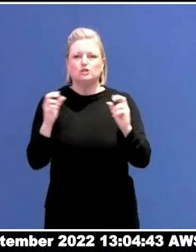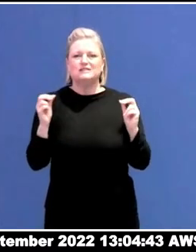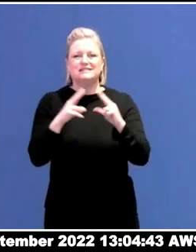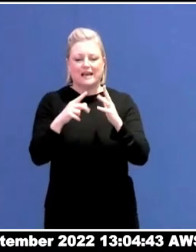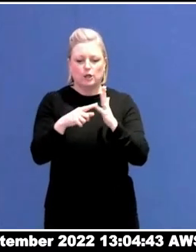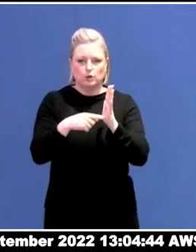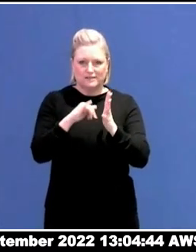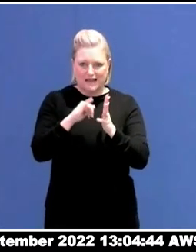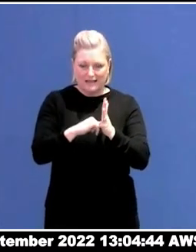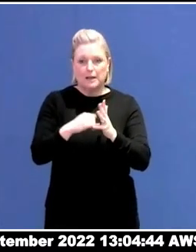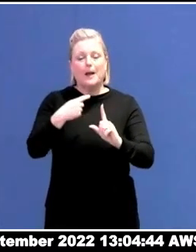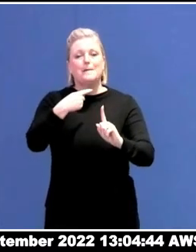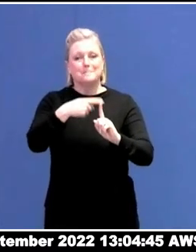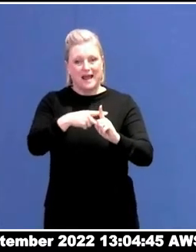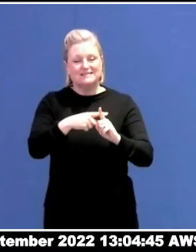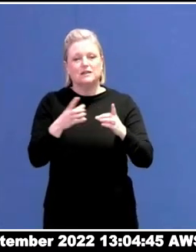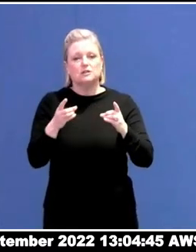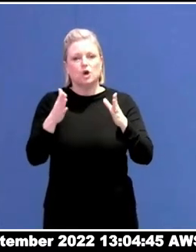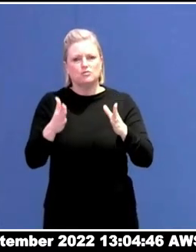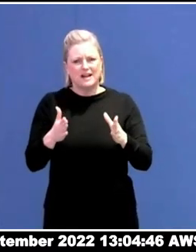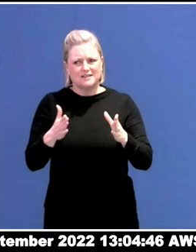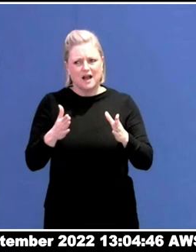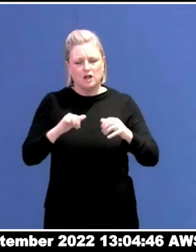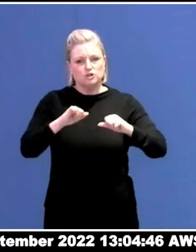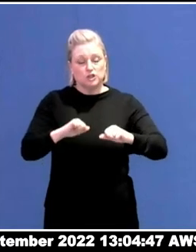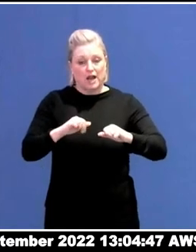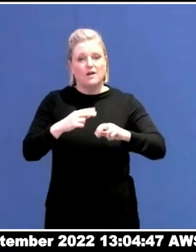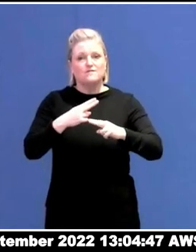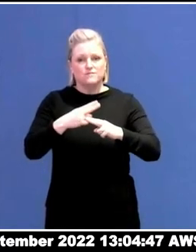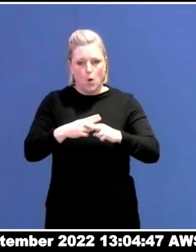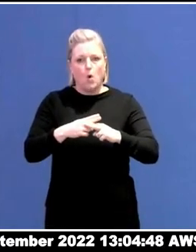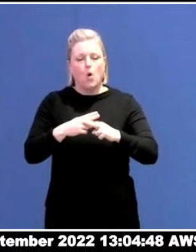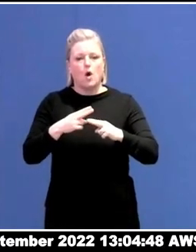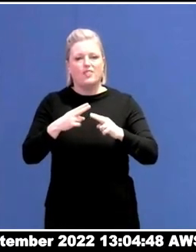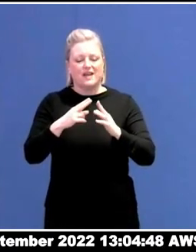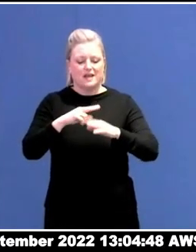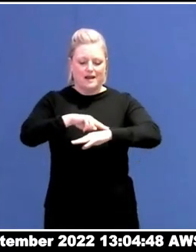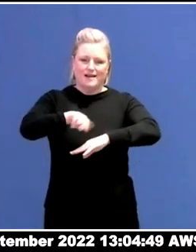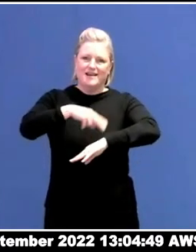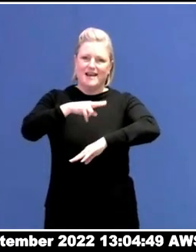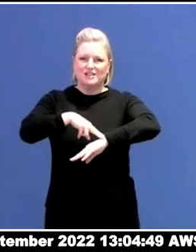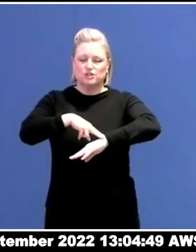Project. Chair, I understand each witness will take an affirmation. Yes, thank you very much.